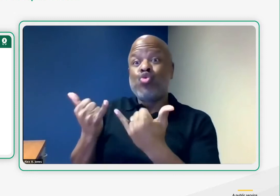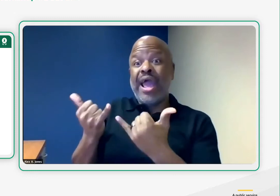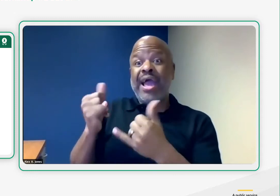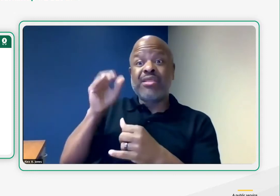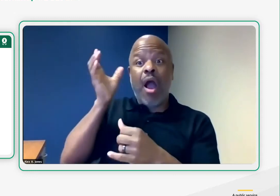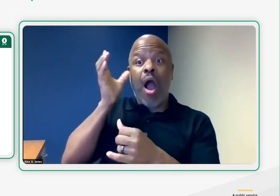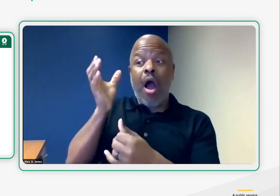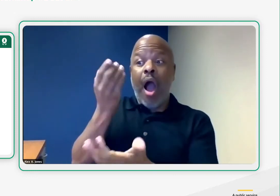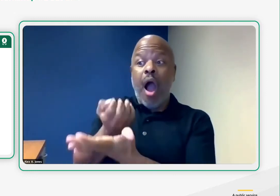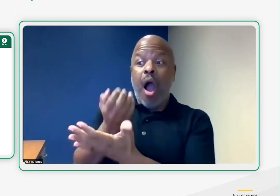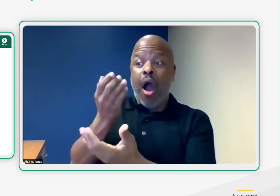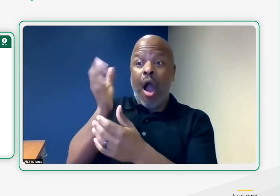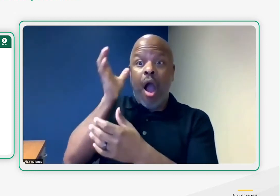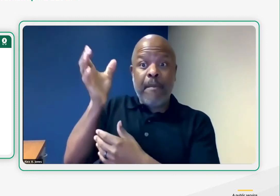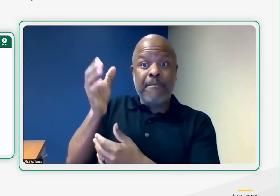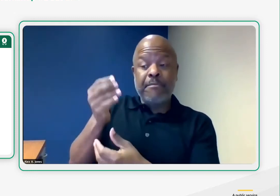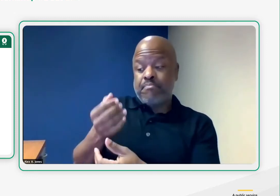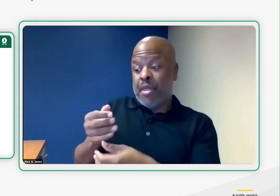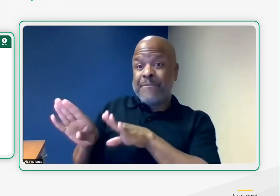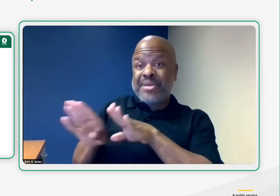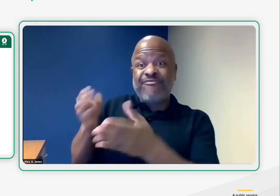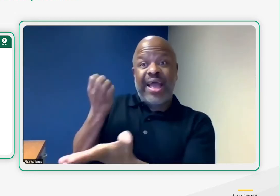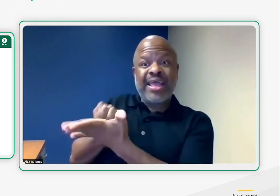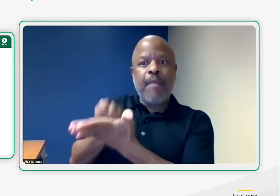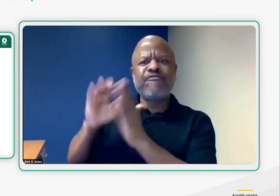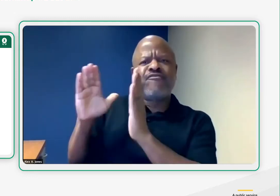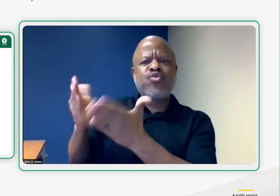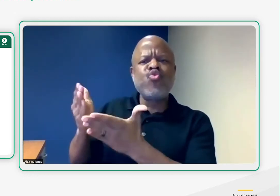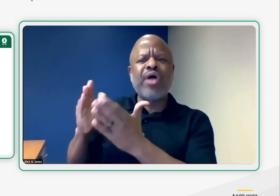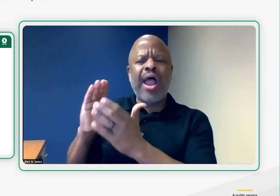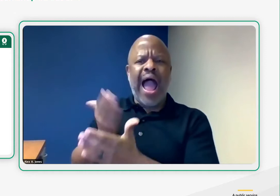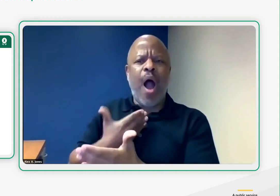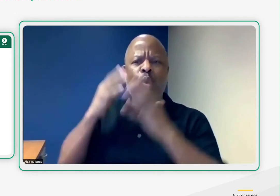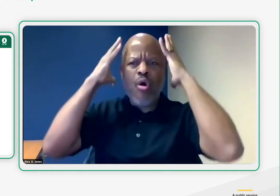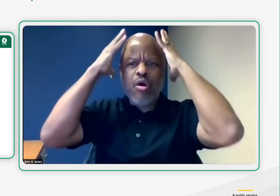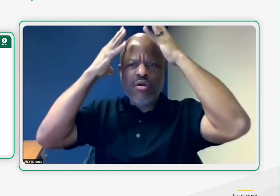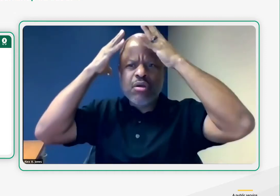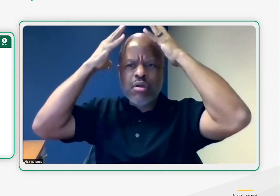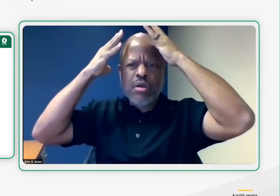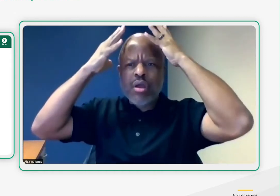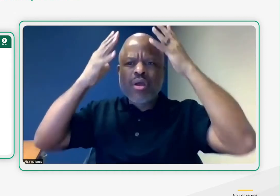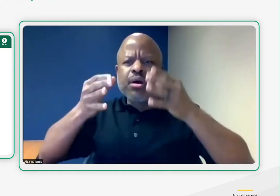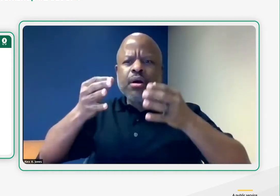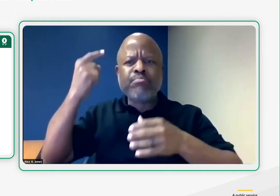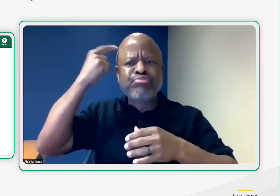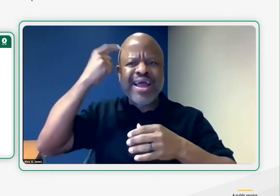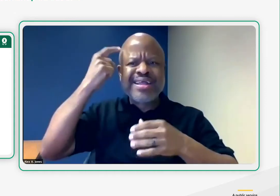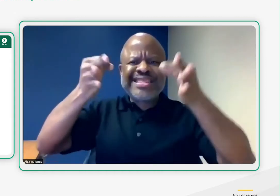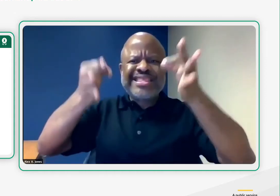Now, the concept of behavioral economics focuses on: how our brain makes decisions, how our